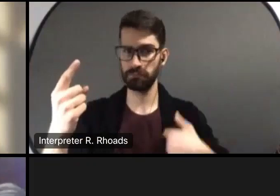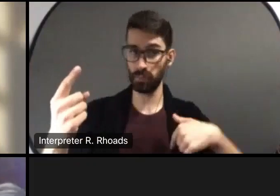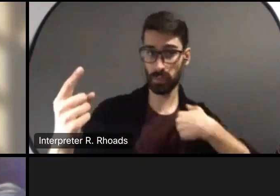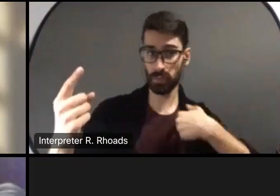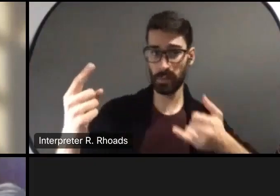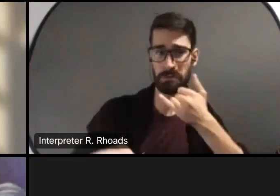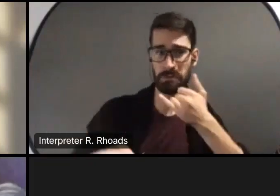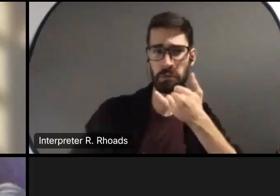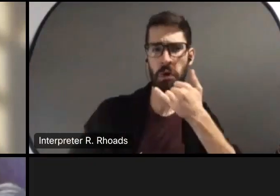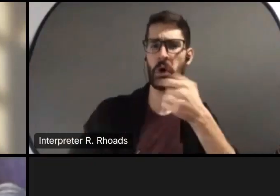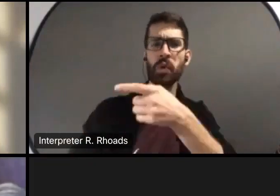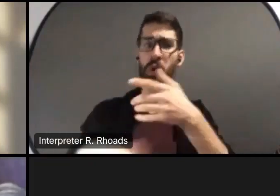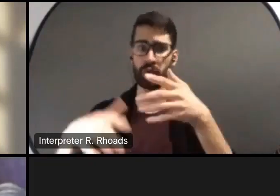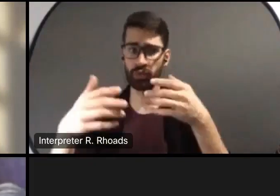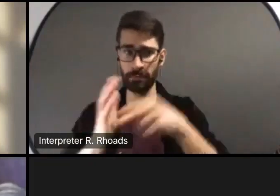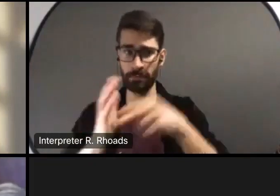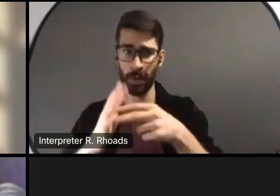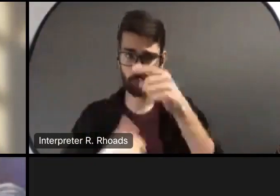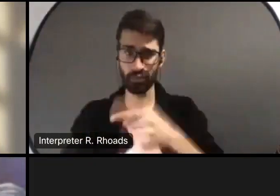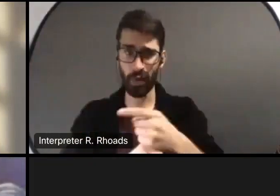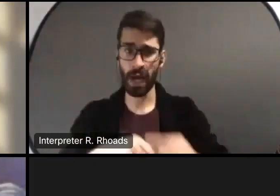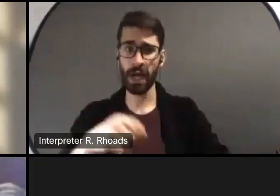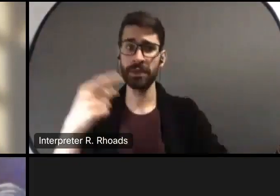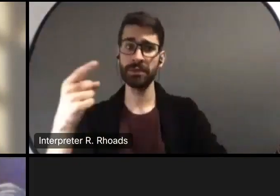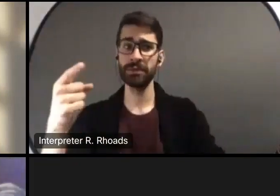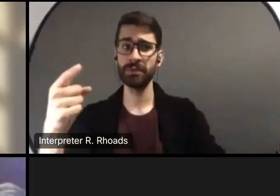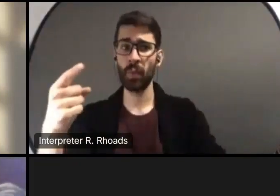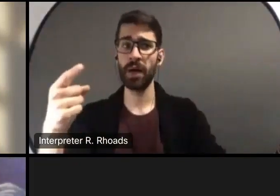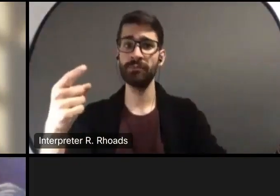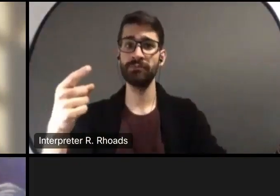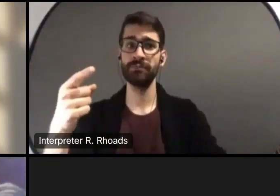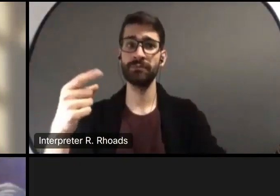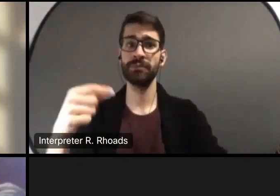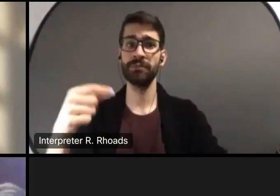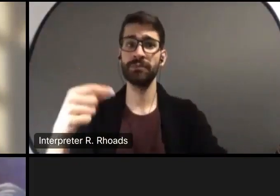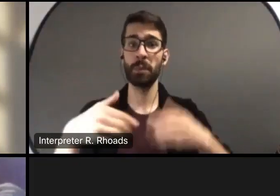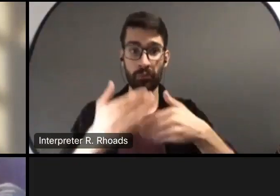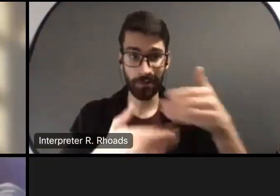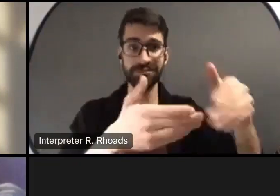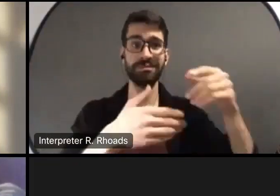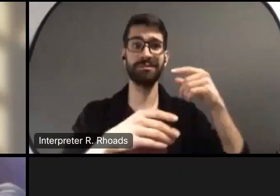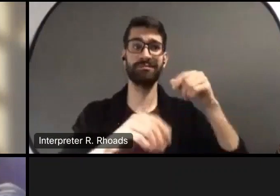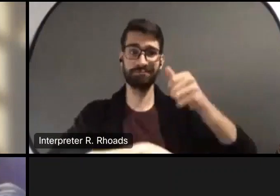four methods to properly notice the meeting. (Boese) No, you're correct. You need to use